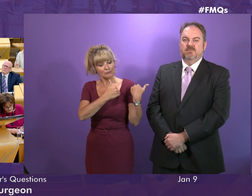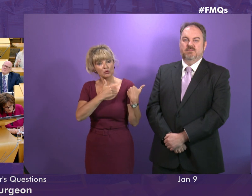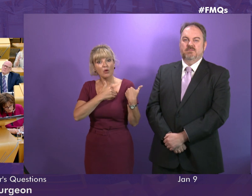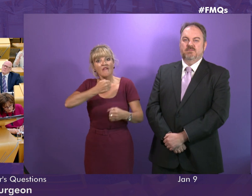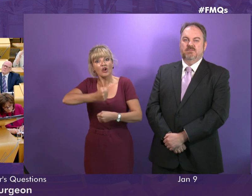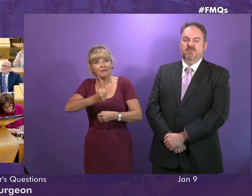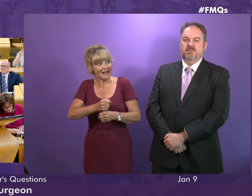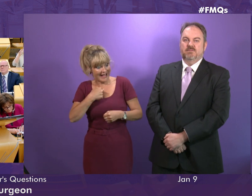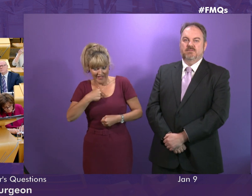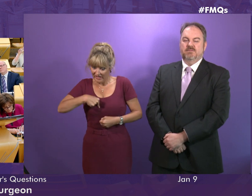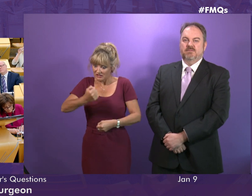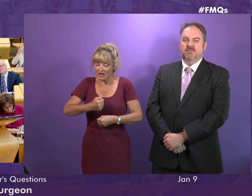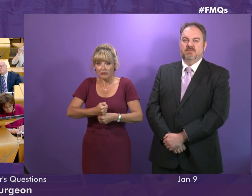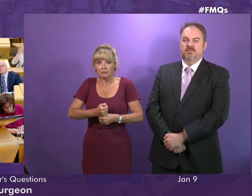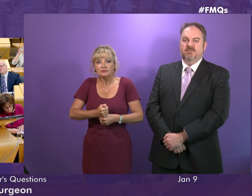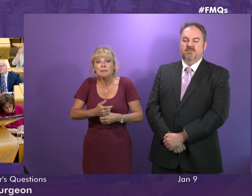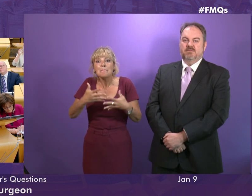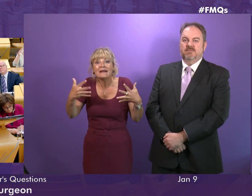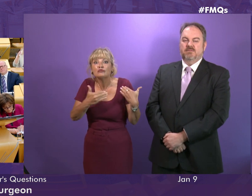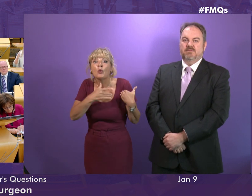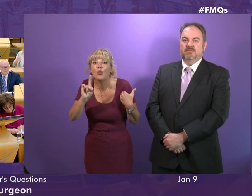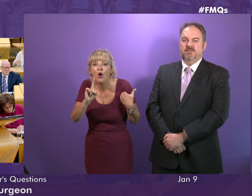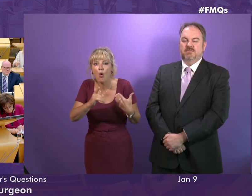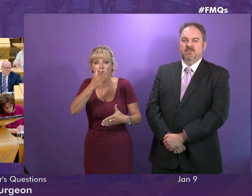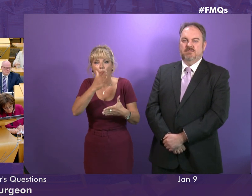Government. Our biggest responsibility is to work effectively in partnership.